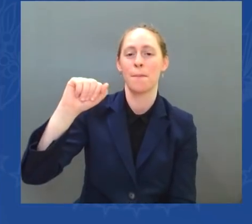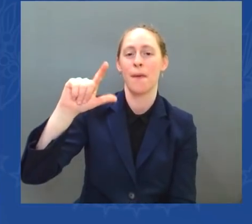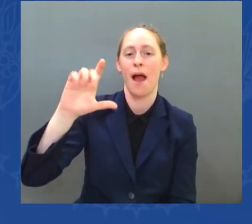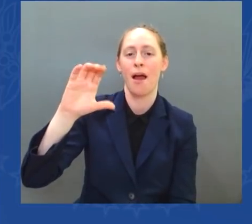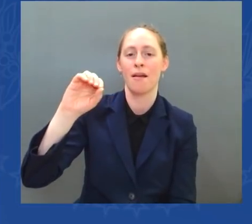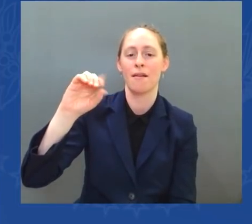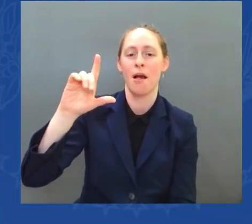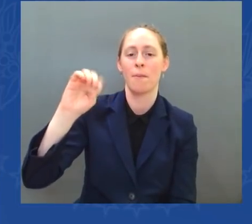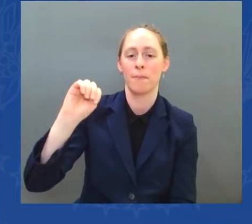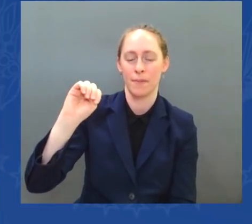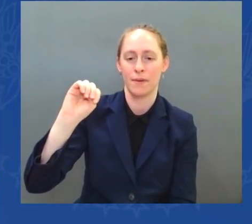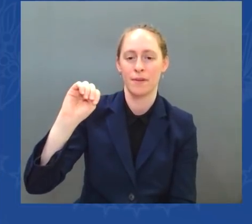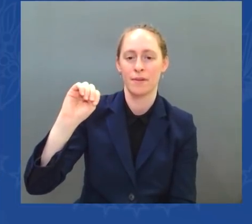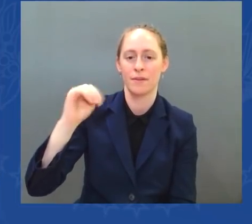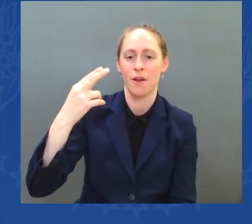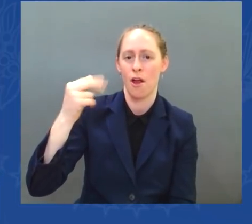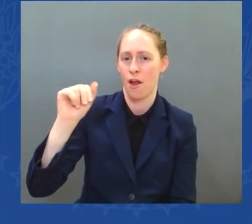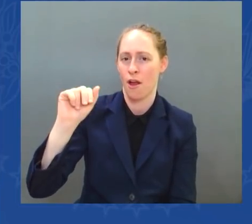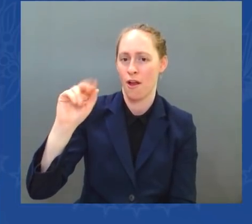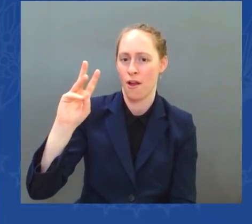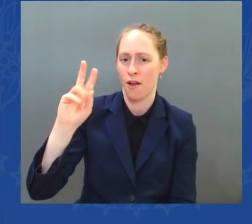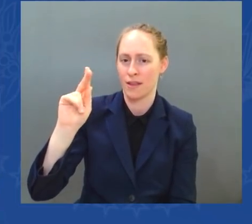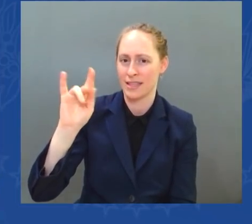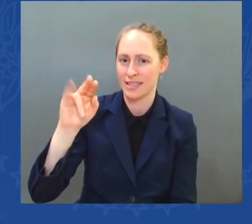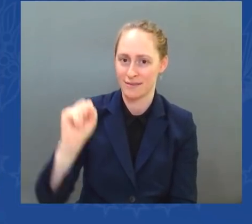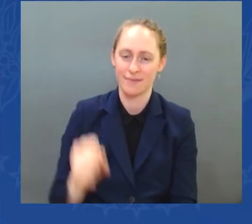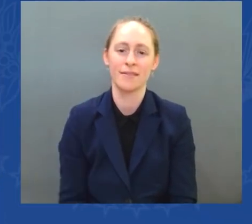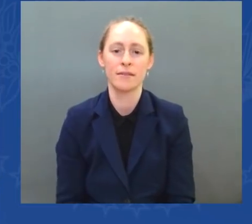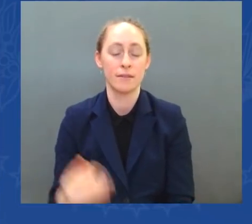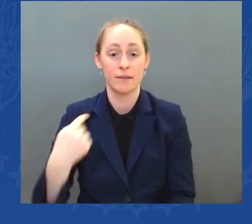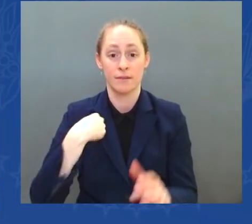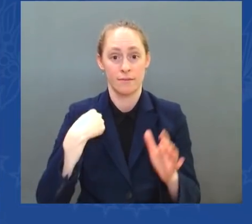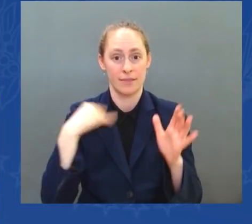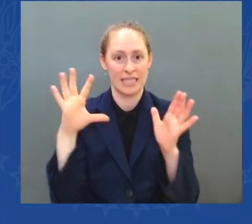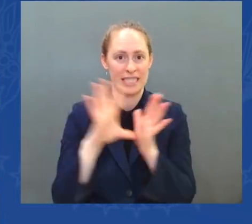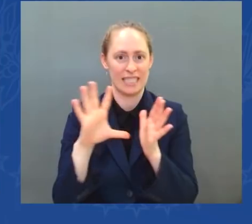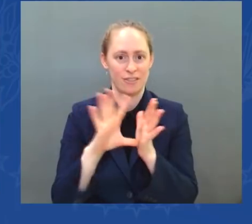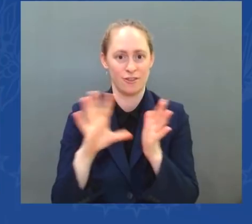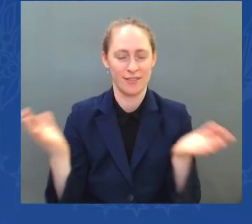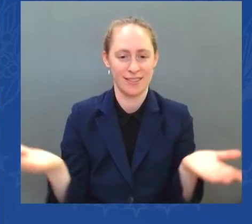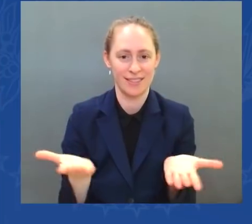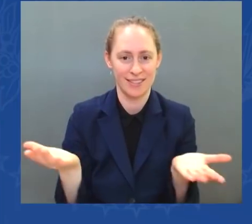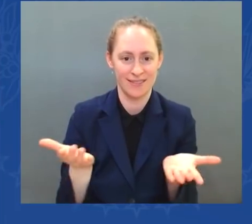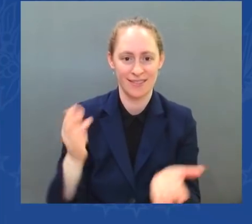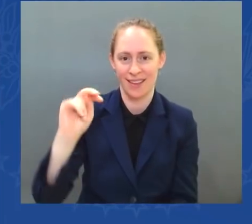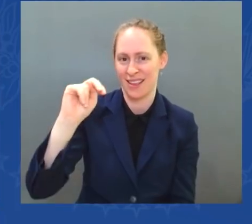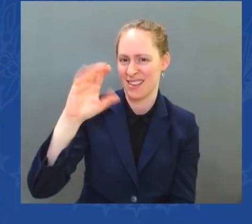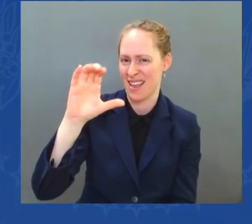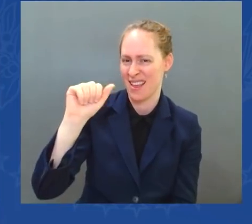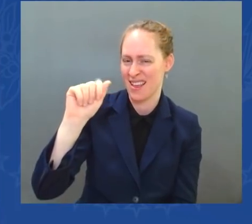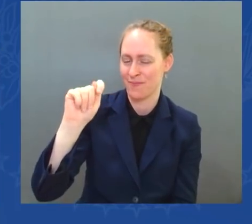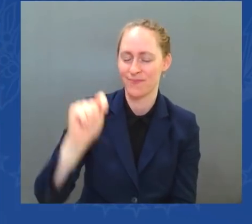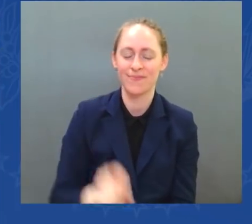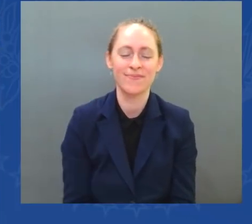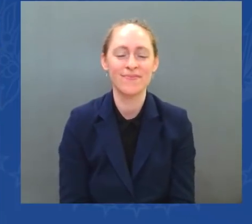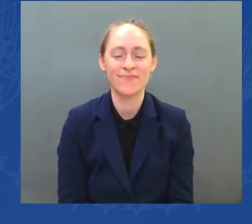at North Carolina Agricultural and Technical State University. I'm truly honored to welcome President Biden to this illustrious institution.